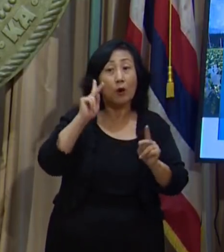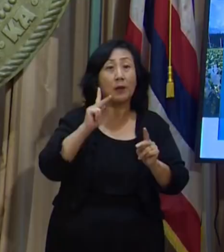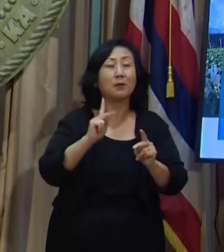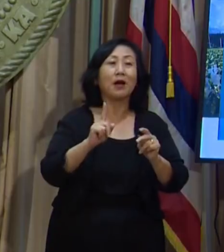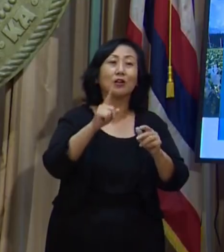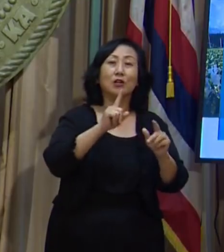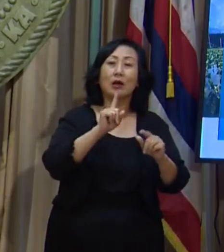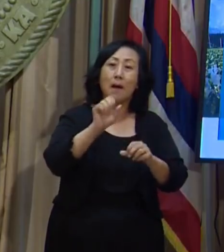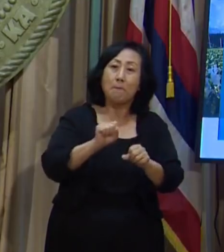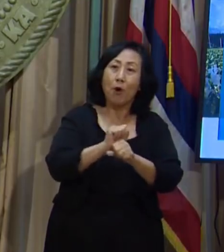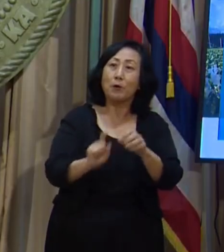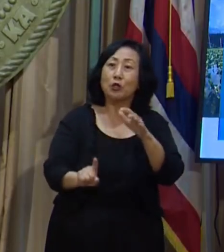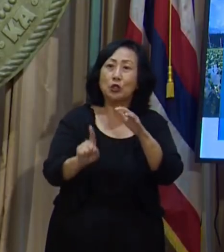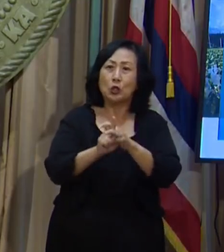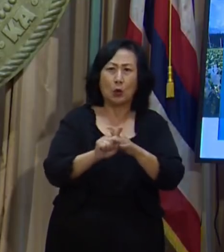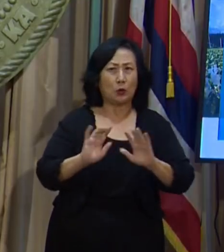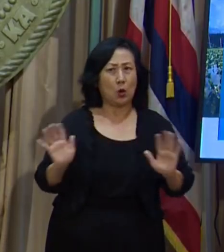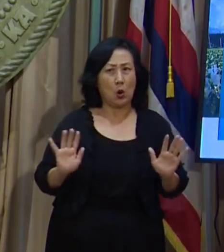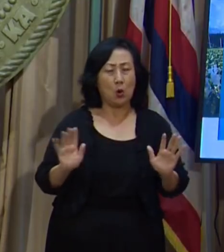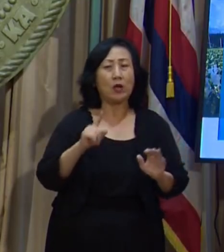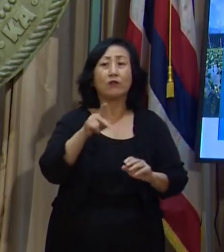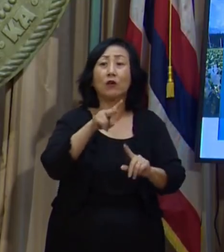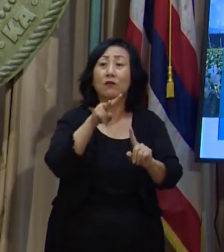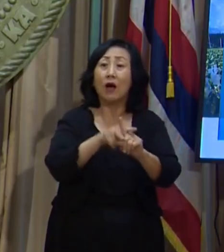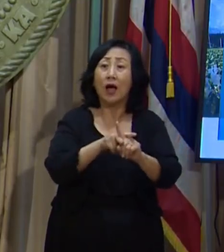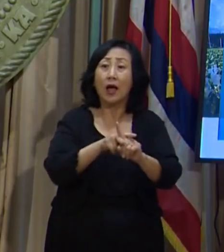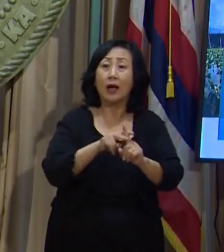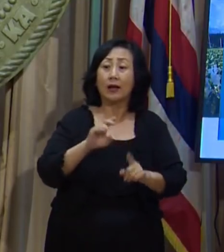IT IS IMPORTANT TO POINT OUT THAT THE CENTER IS NOT SET UP TO TAKE APPOINTMENTS.